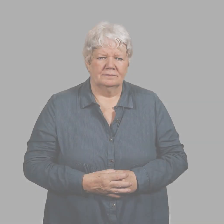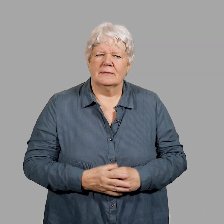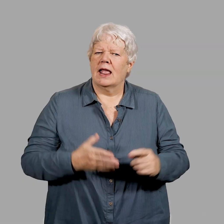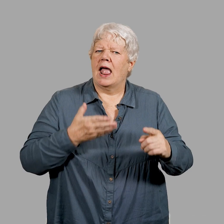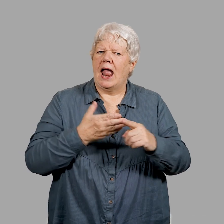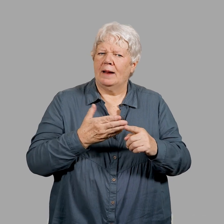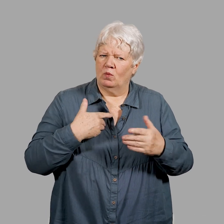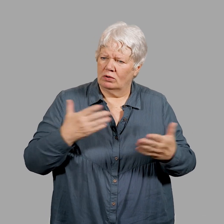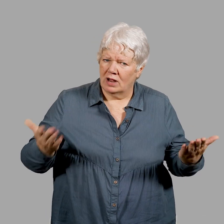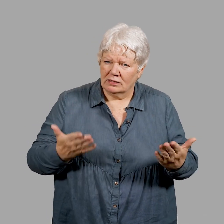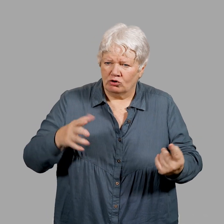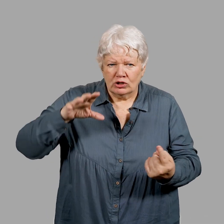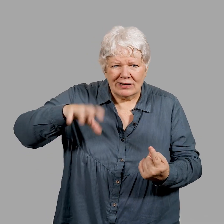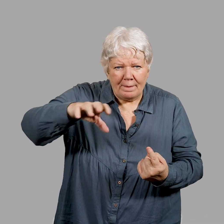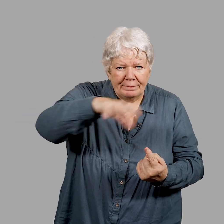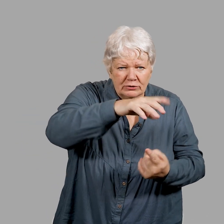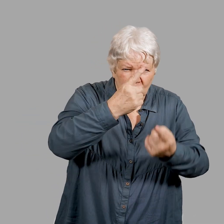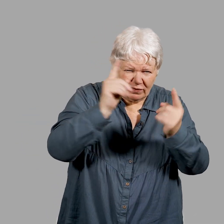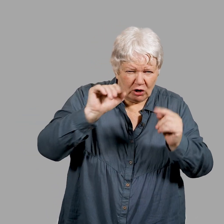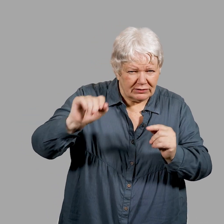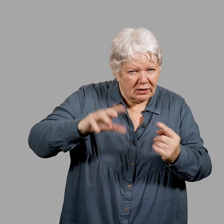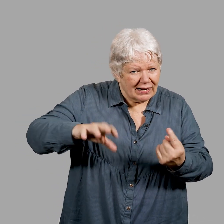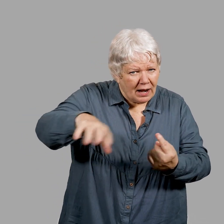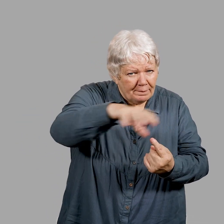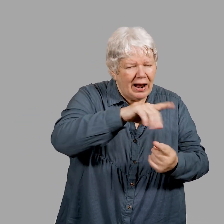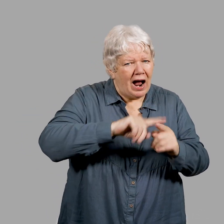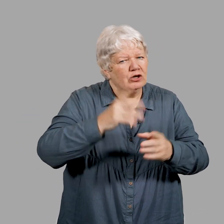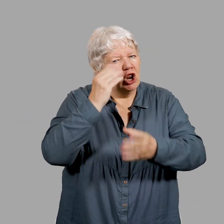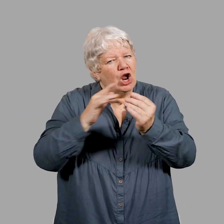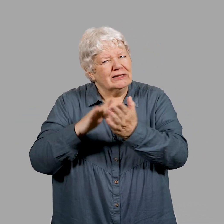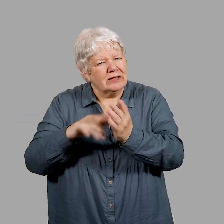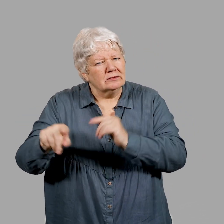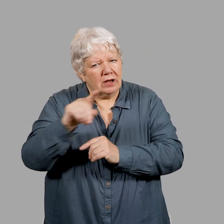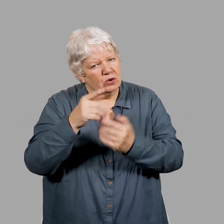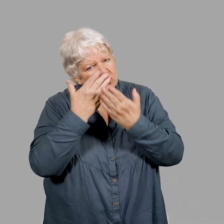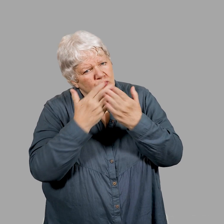Objective: Encourage campuses and learning centres to display